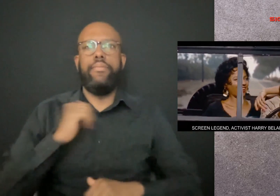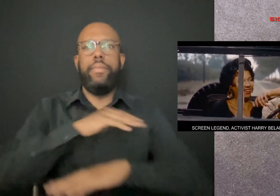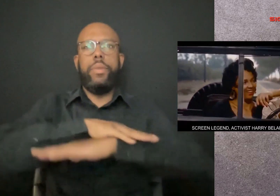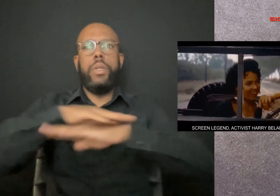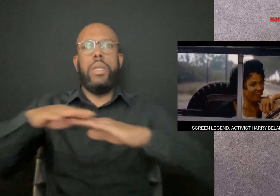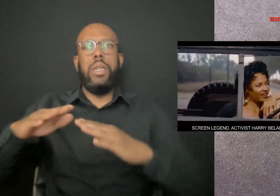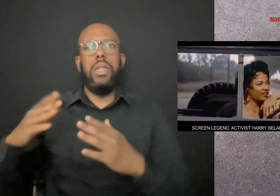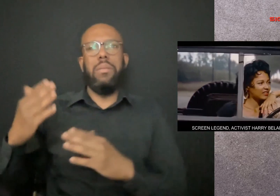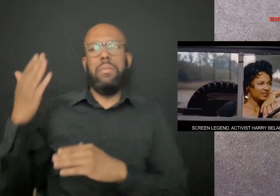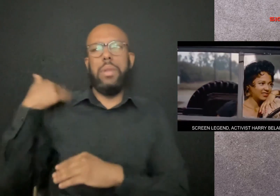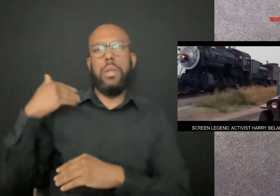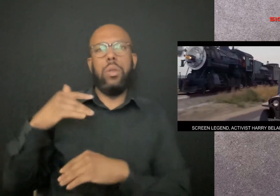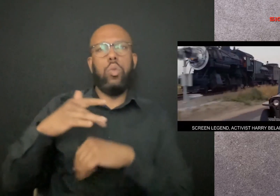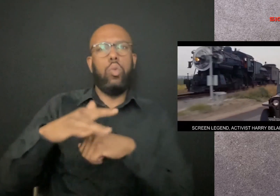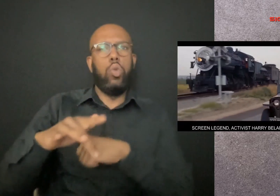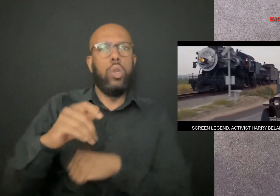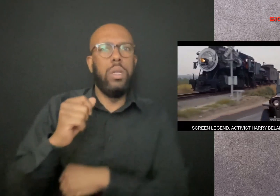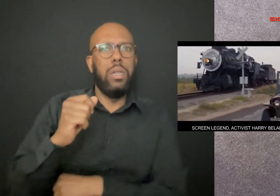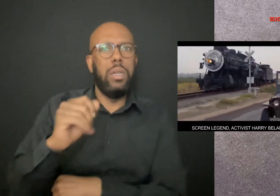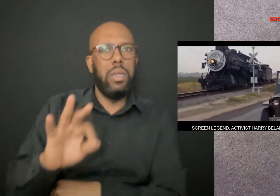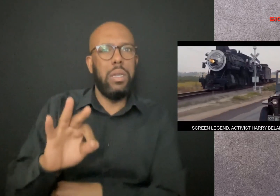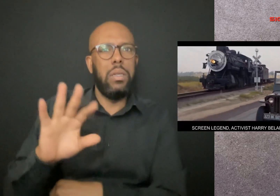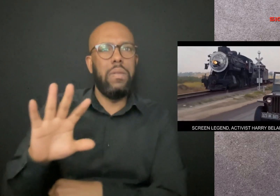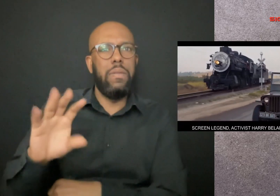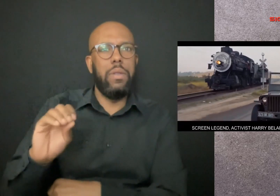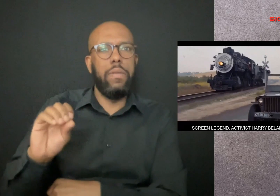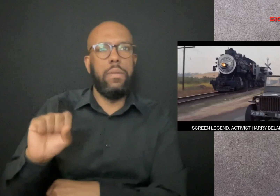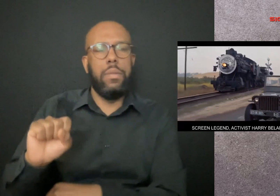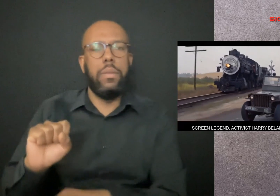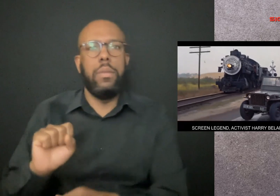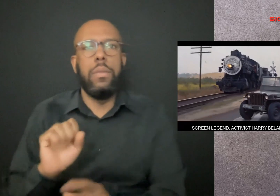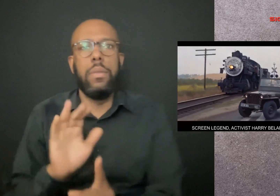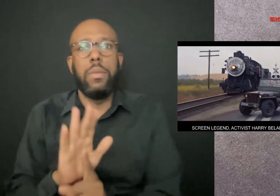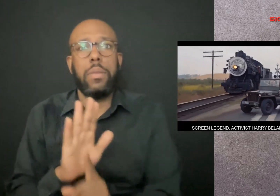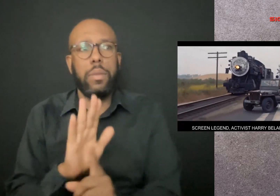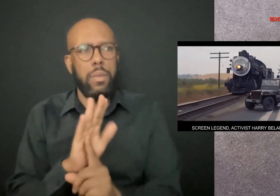Belafonte burst onto the entertainment scene in the early 1950s